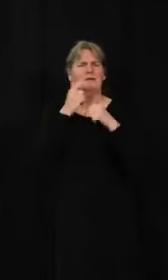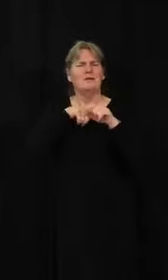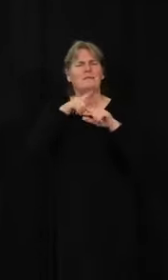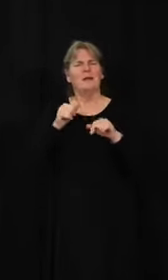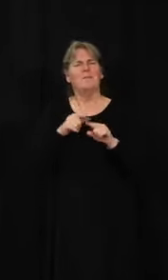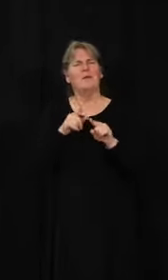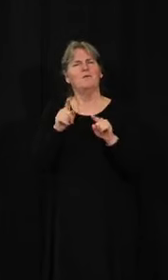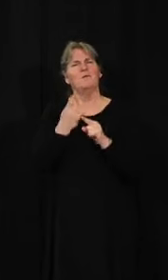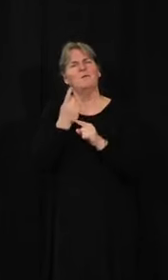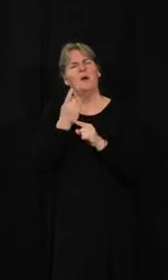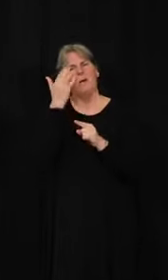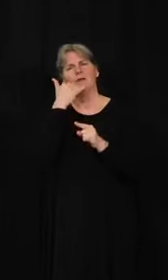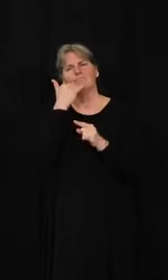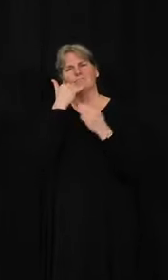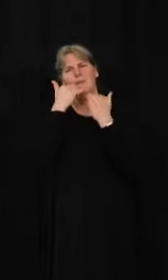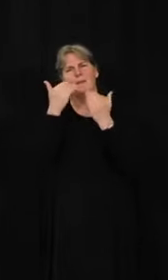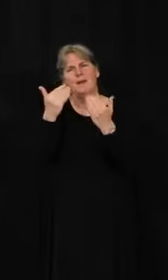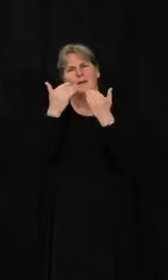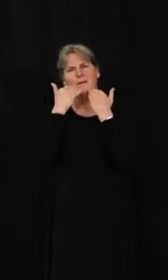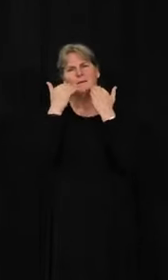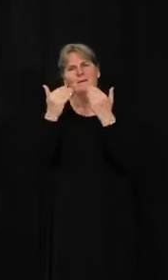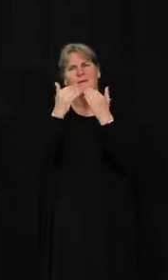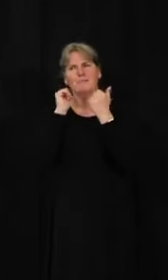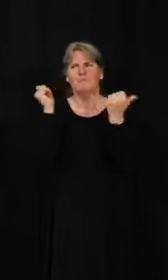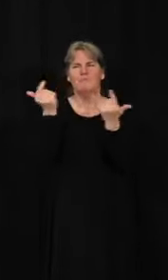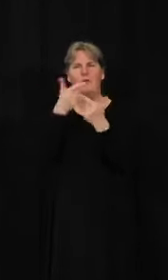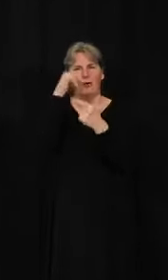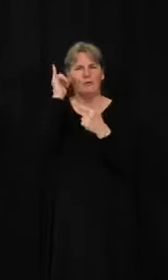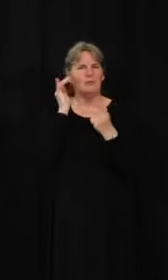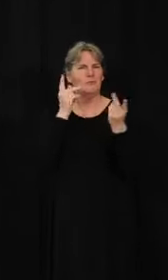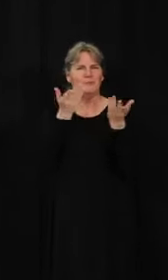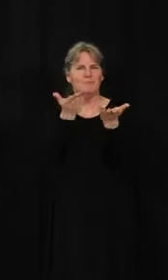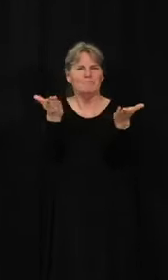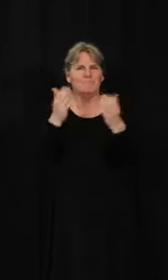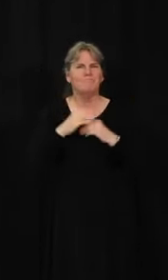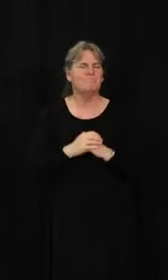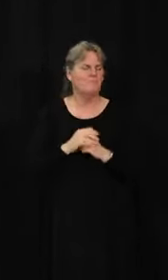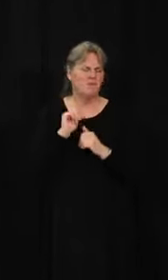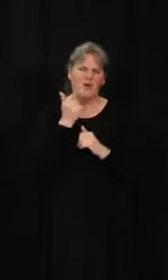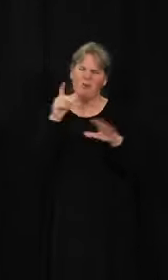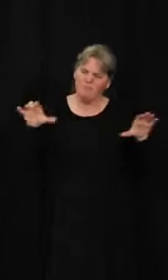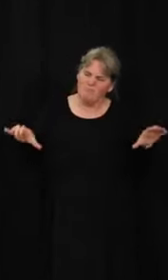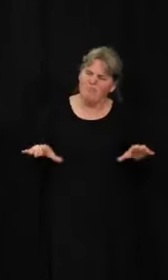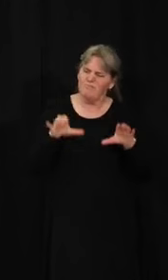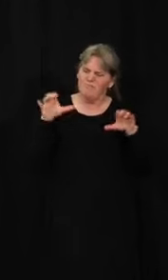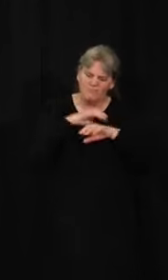close by once again thinking all of the Yukon, all Yukoners for all of their efforts to help our